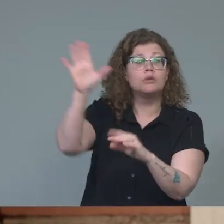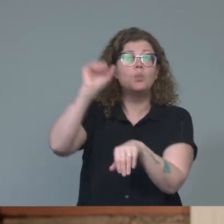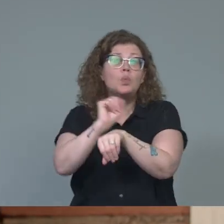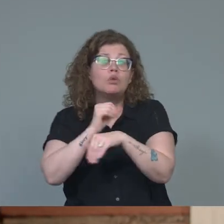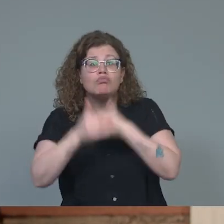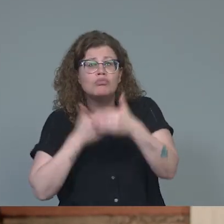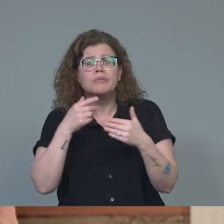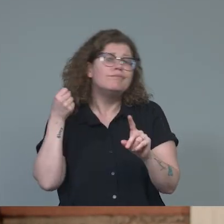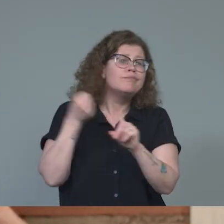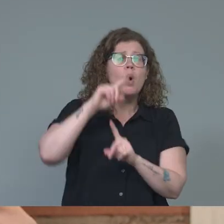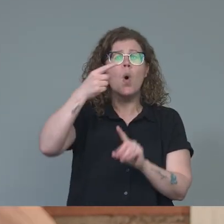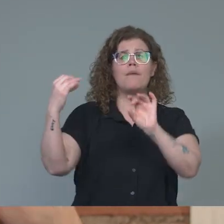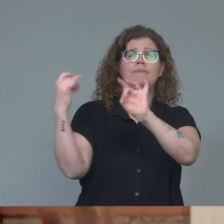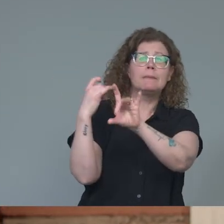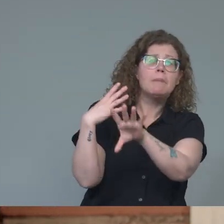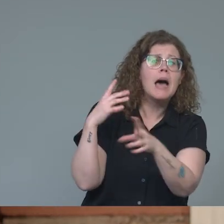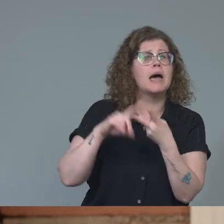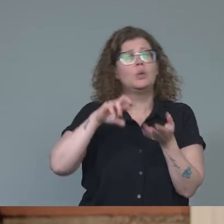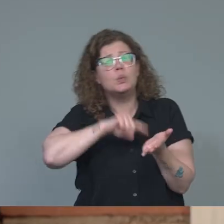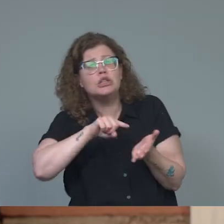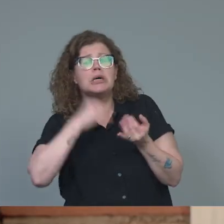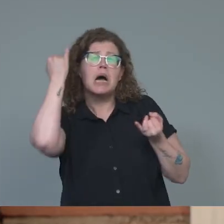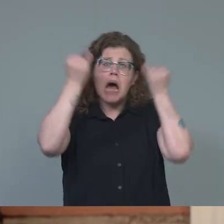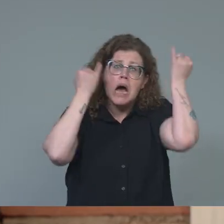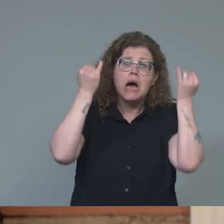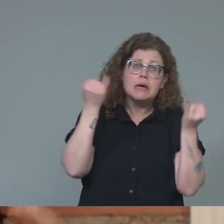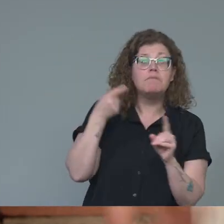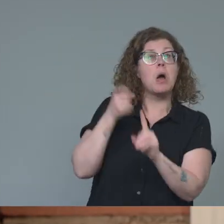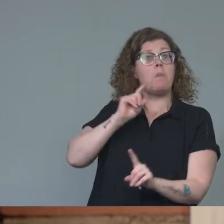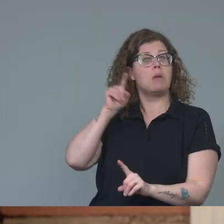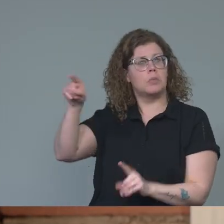and that's great. That means that the project is responding to the community need. Sometimes it's